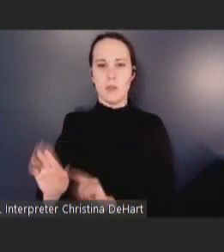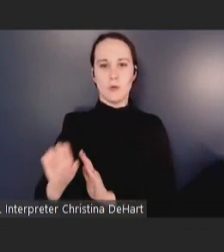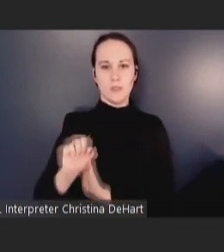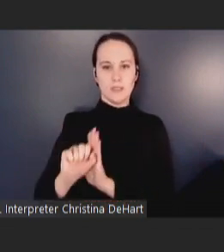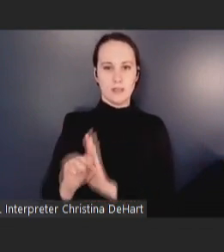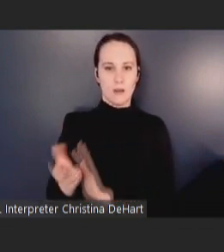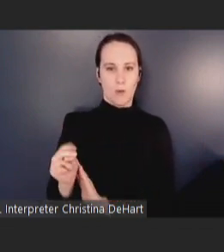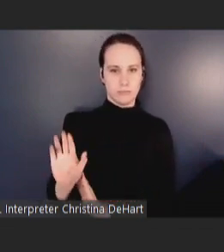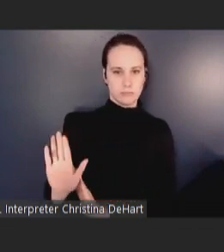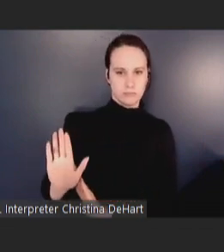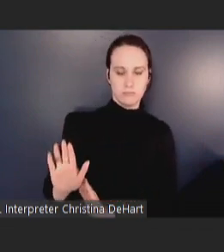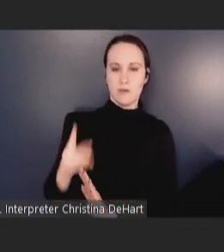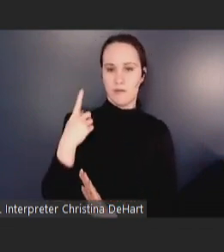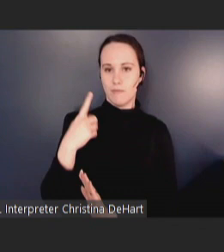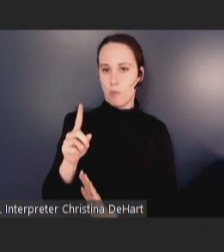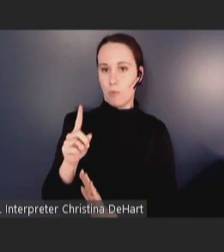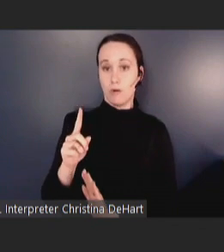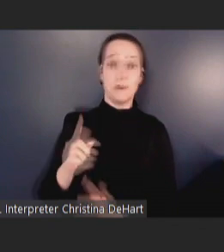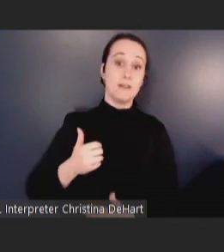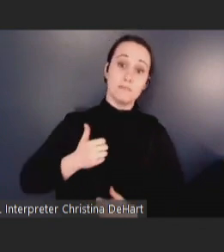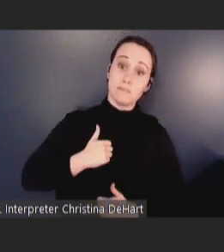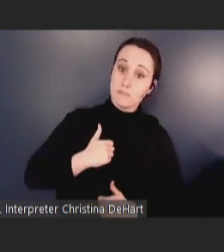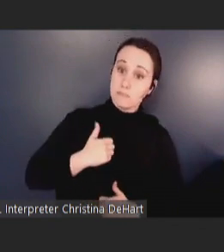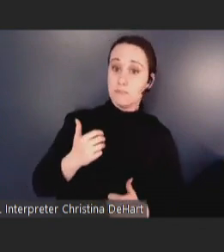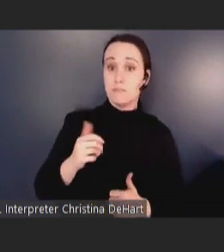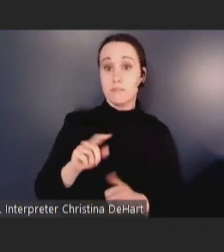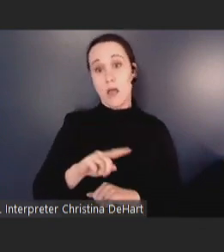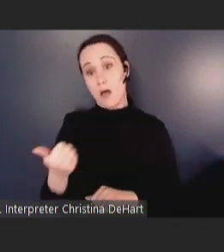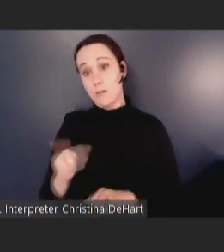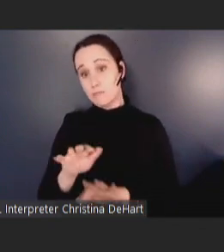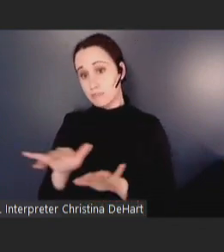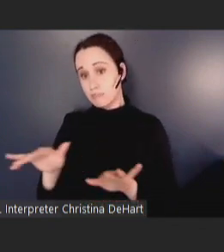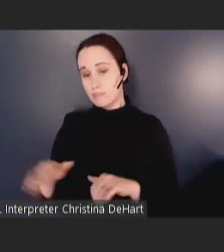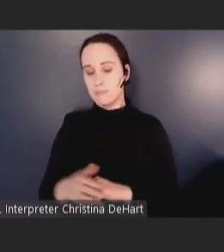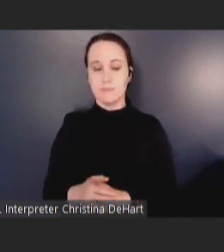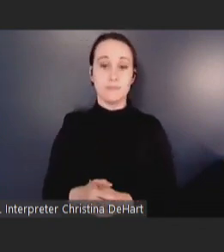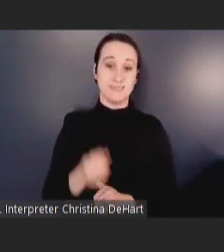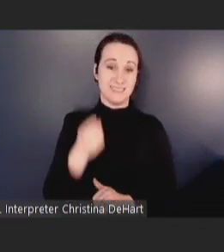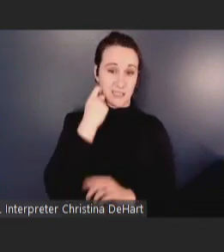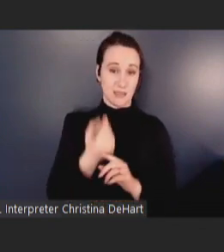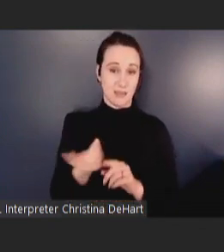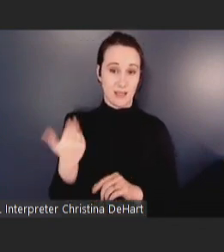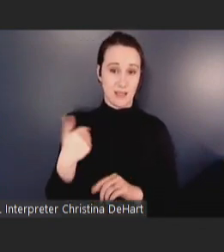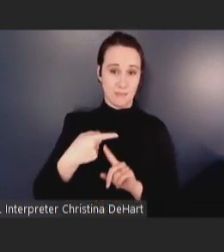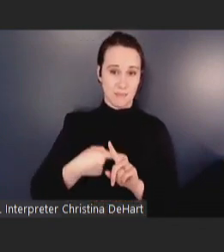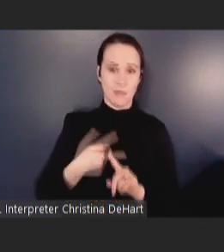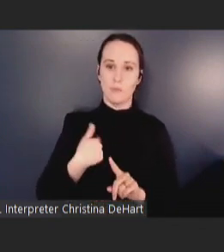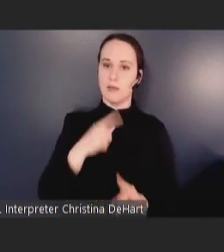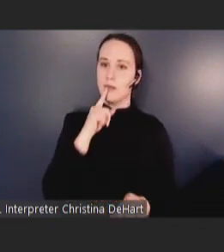including service members. Last month, we confirmed that Texas, Virginia, Maryland,